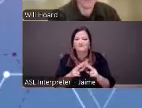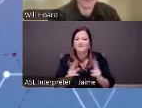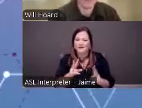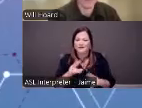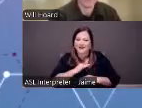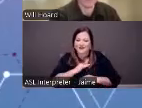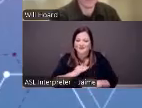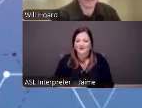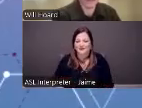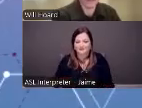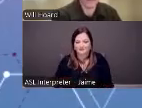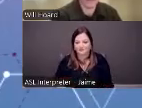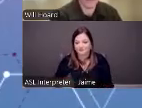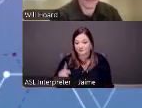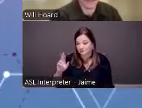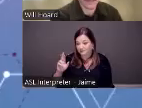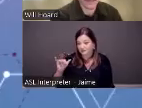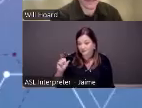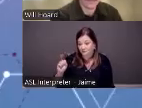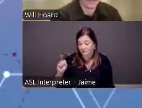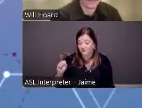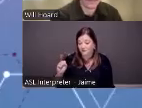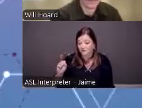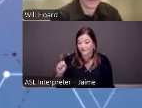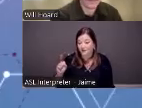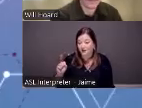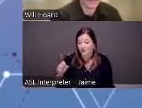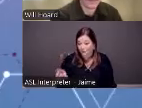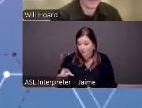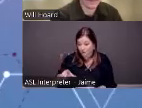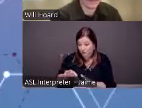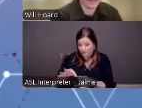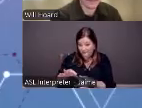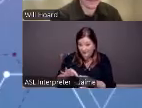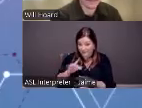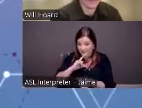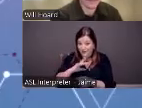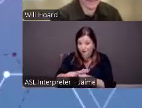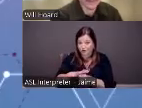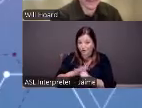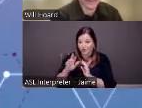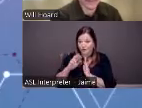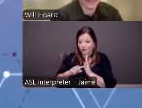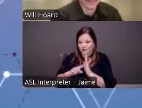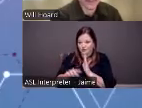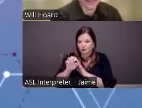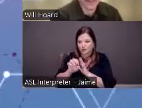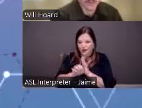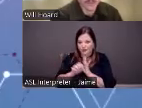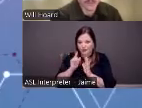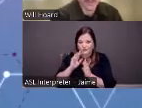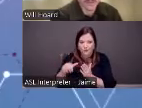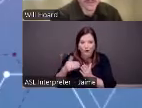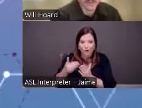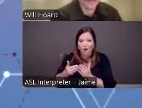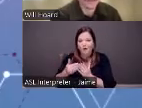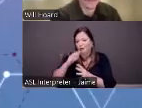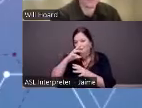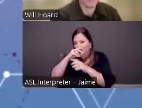if I'm understanding what you're saying, I think you're getting at the Research Ethics for All and confidentiality part of the training